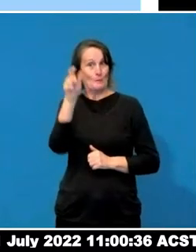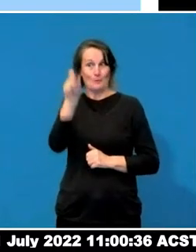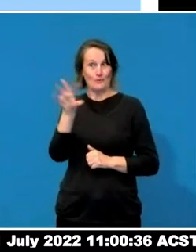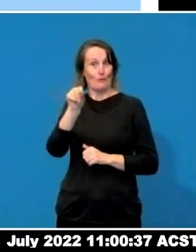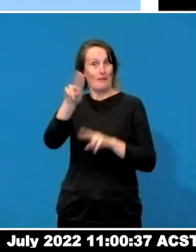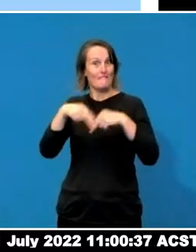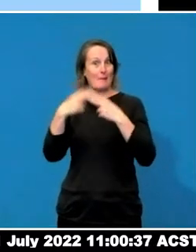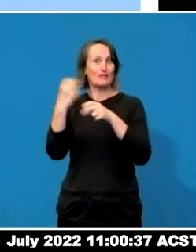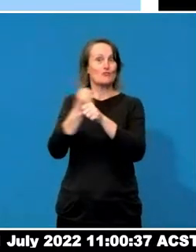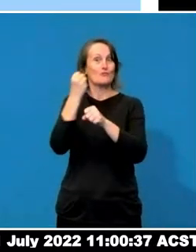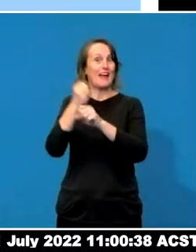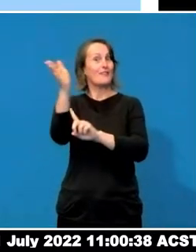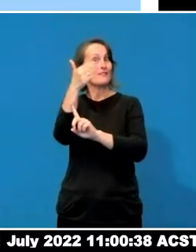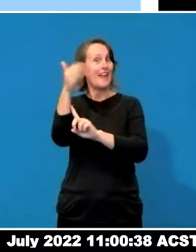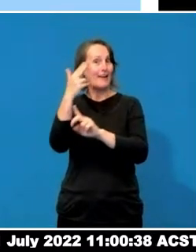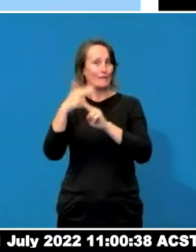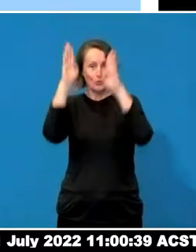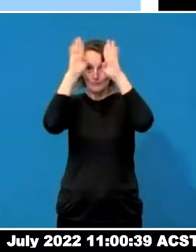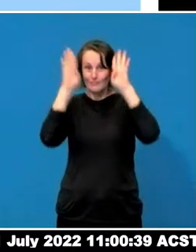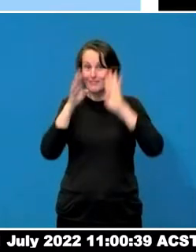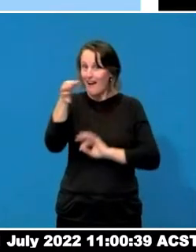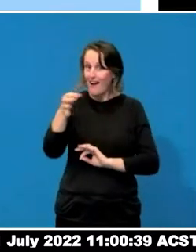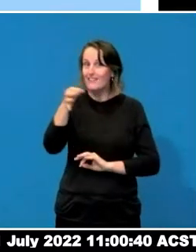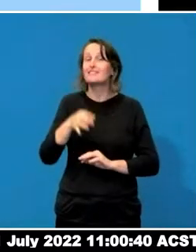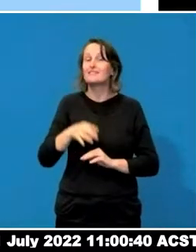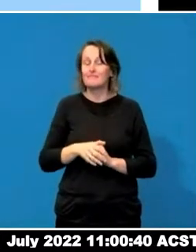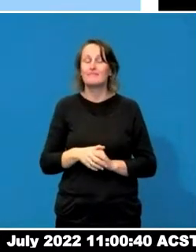Boyzie was the first Torres Strait Islander person to have been diagnosed with rheumatic